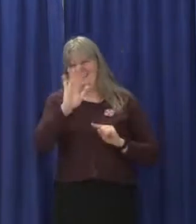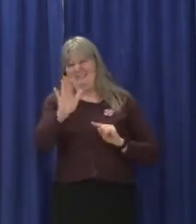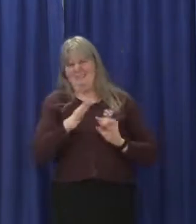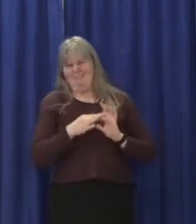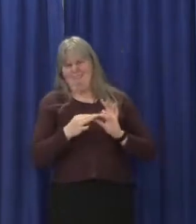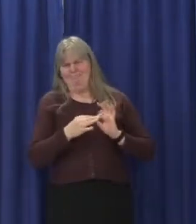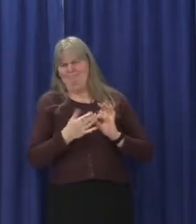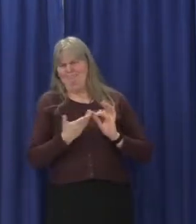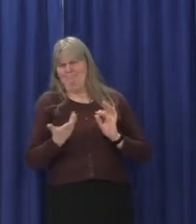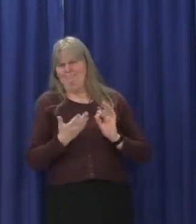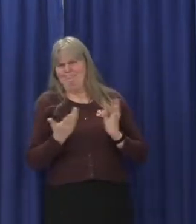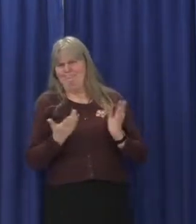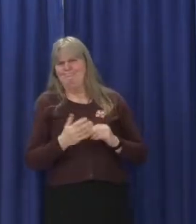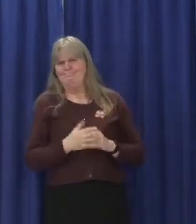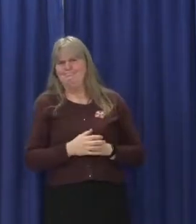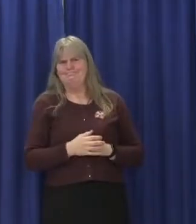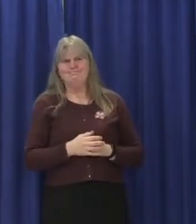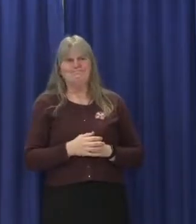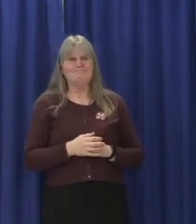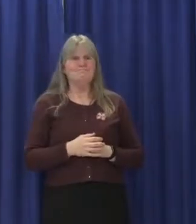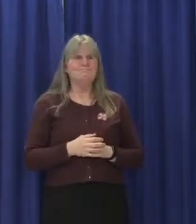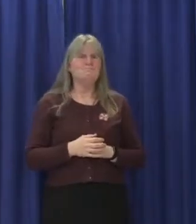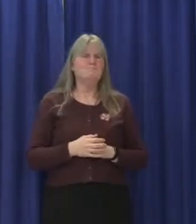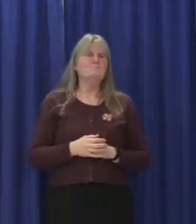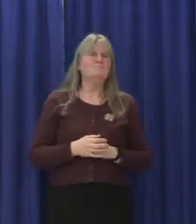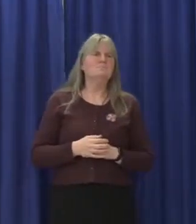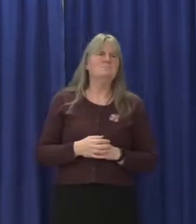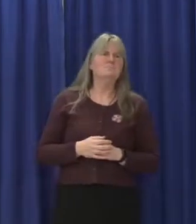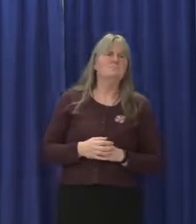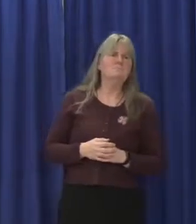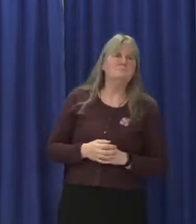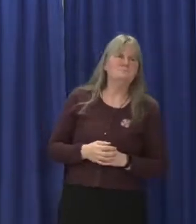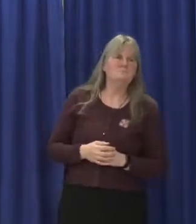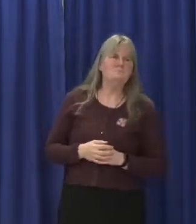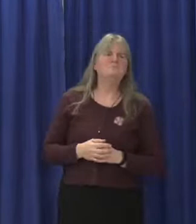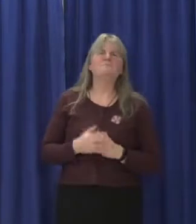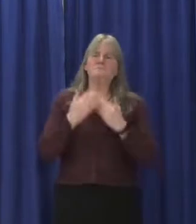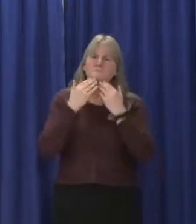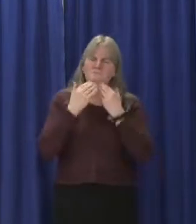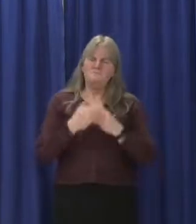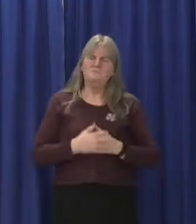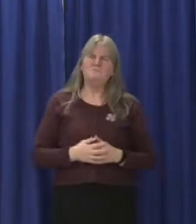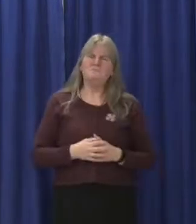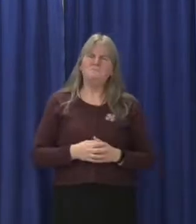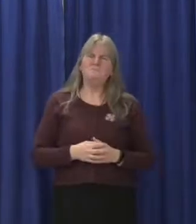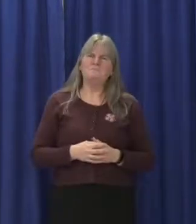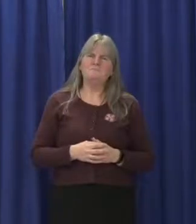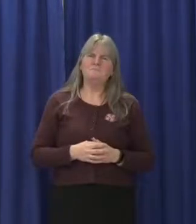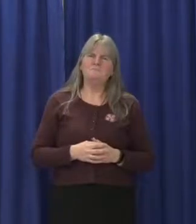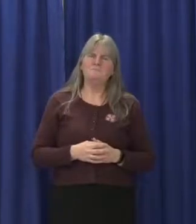statement. Thank you. We'll now move to Haley at